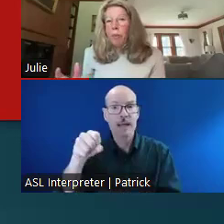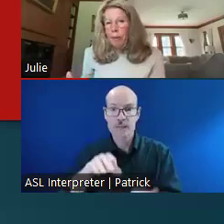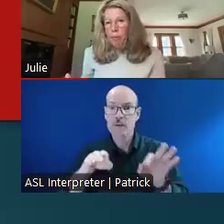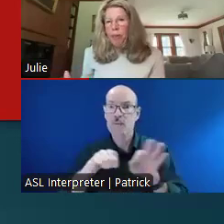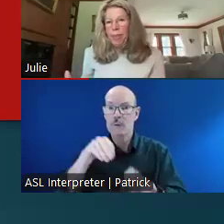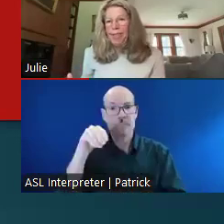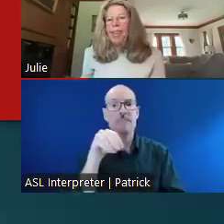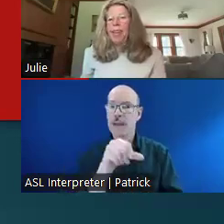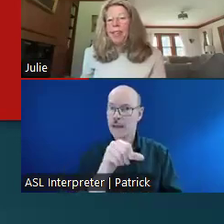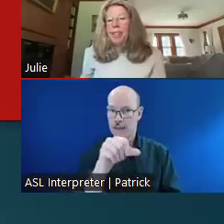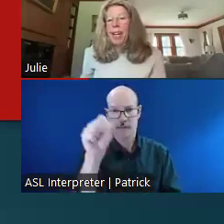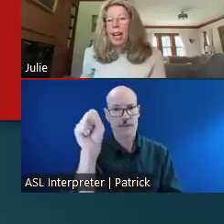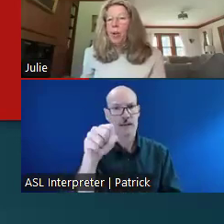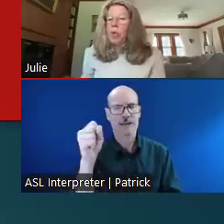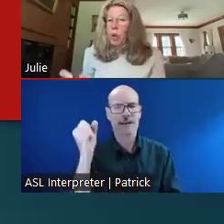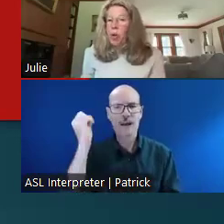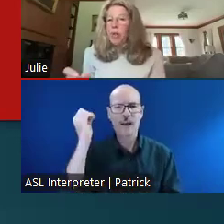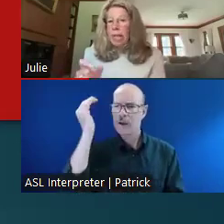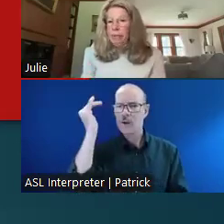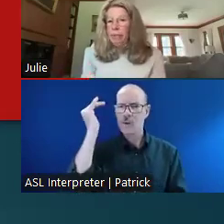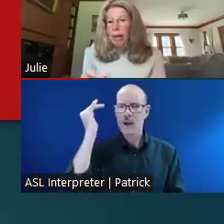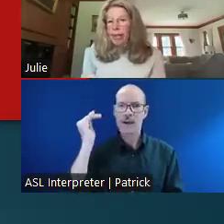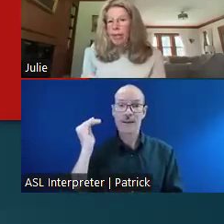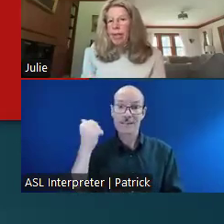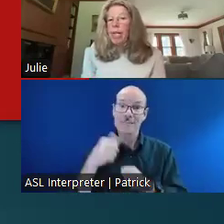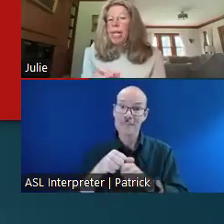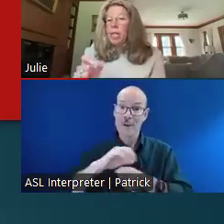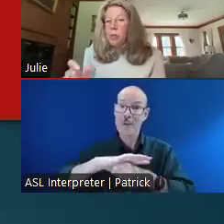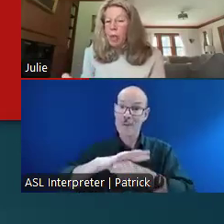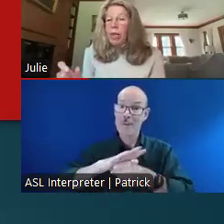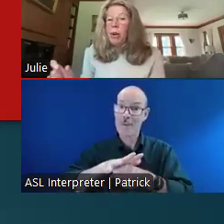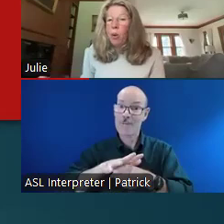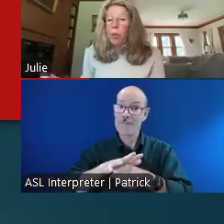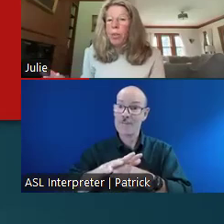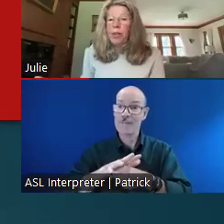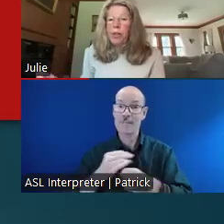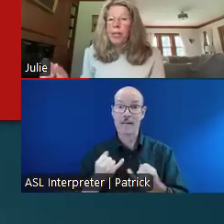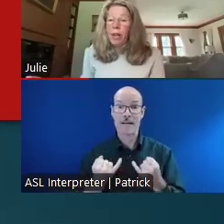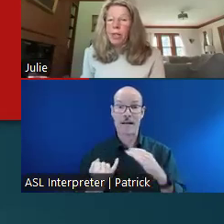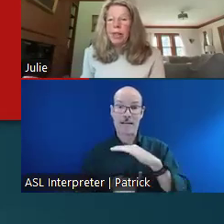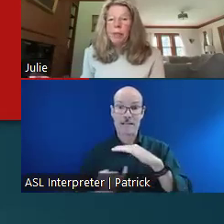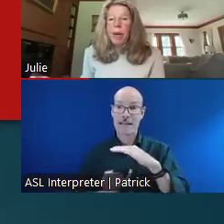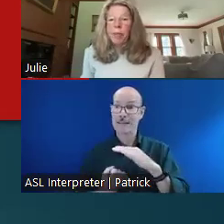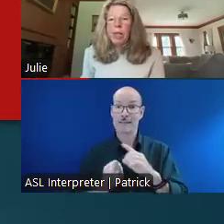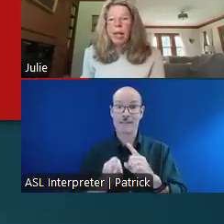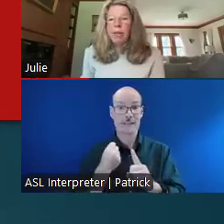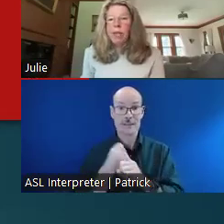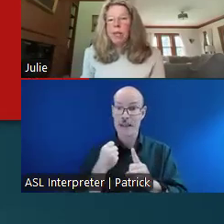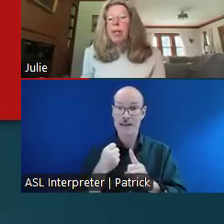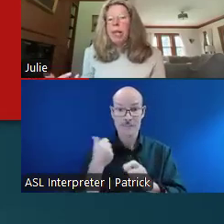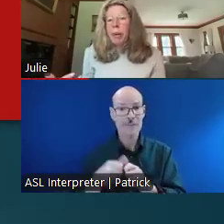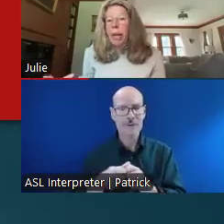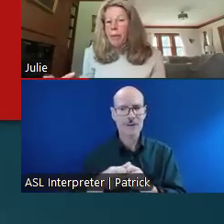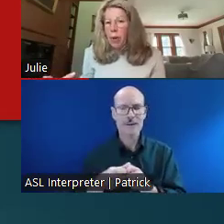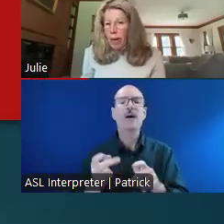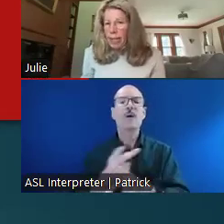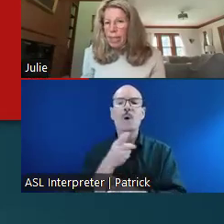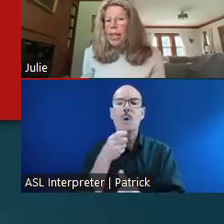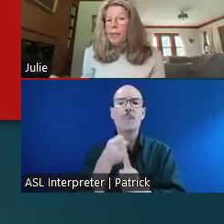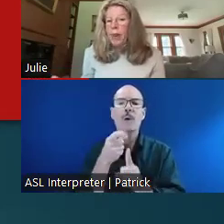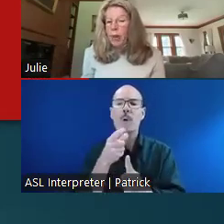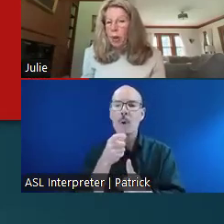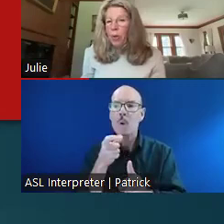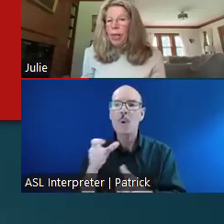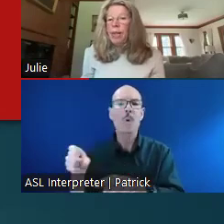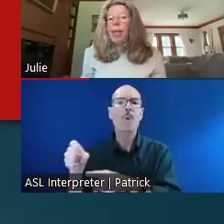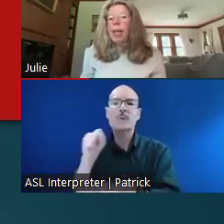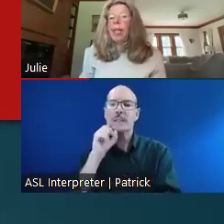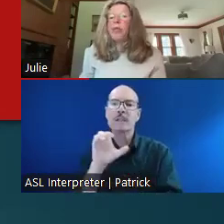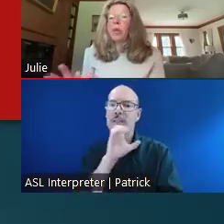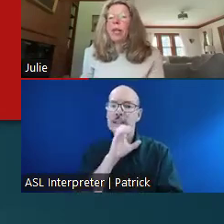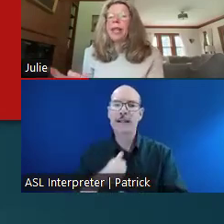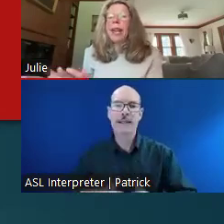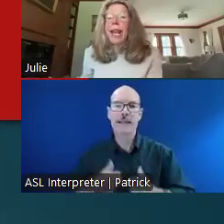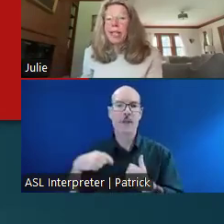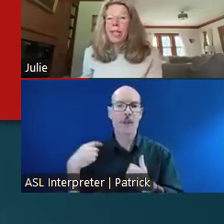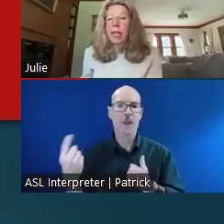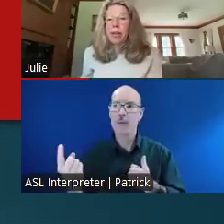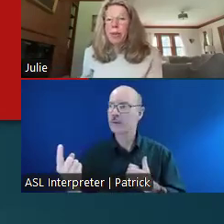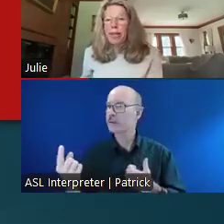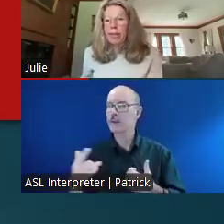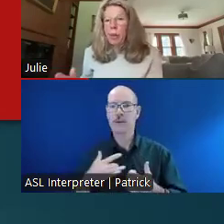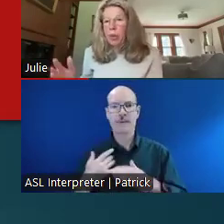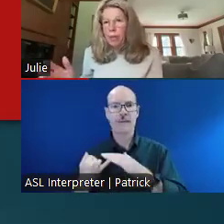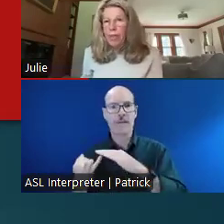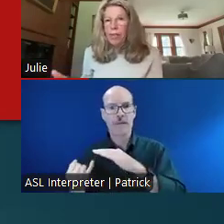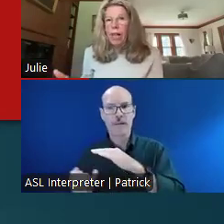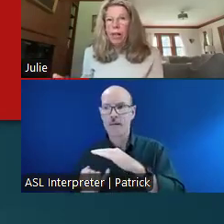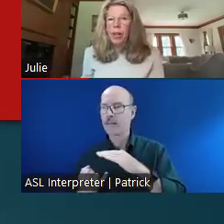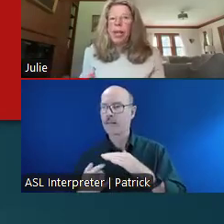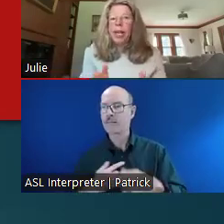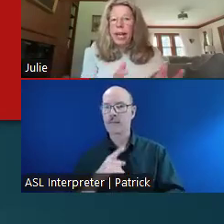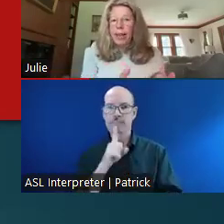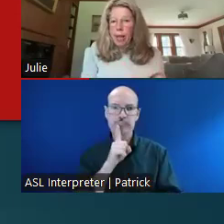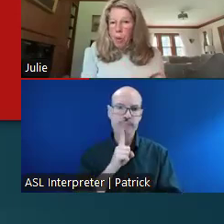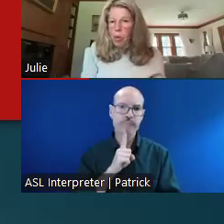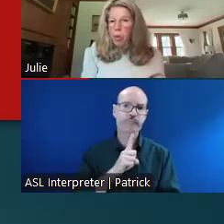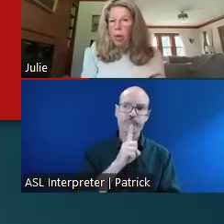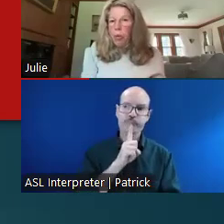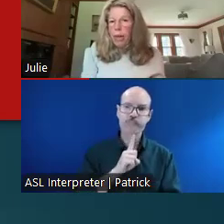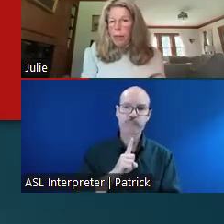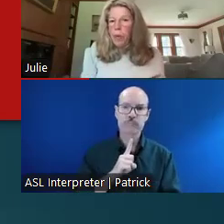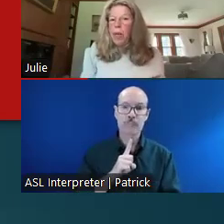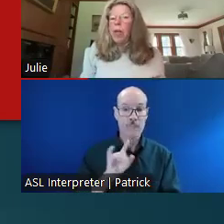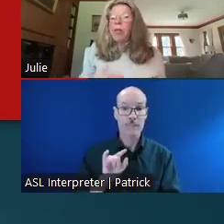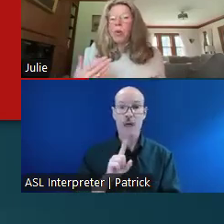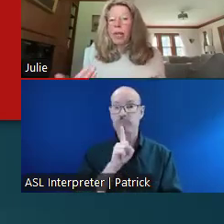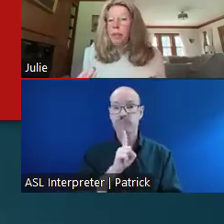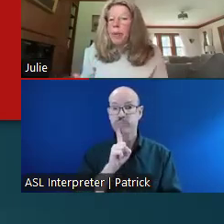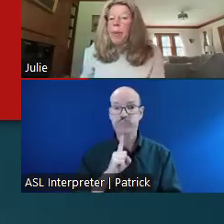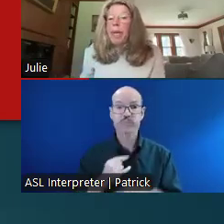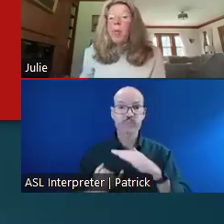Because as we all remember is how COVID impacted especially older adults living by themselves, they became very isolated, very lonely and really negatively impacted their physical health and their emotional well-being.